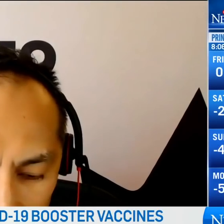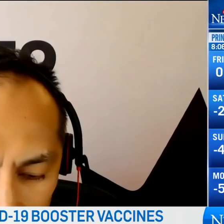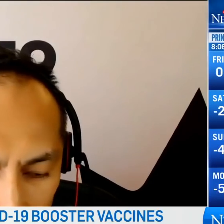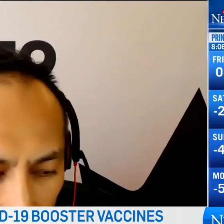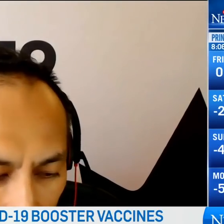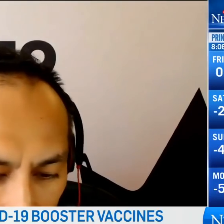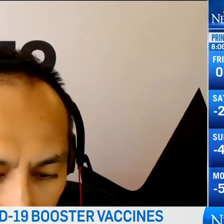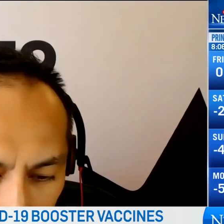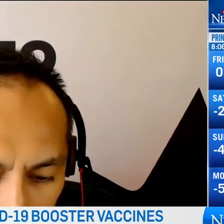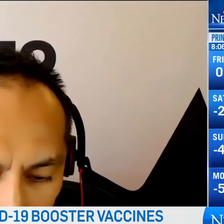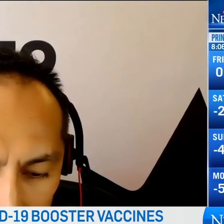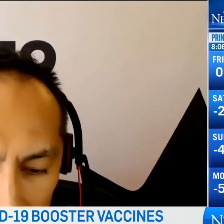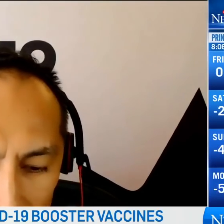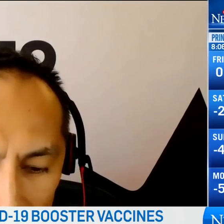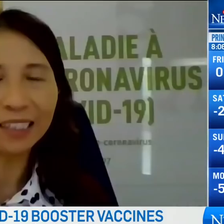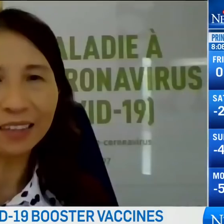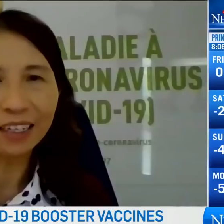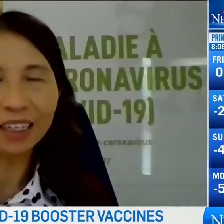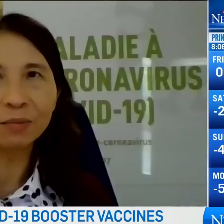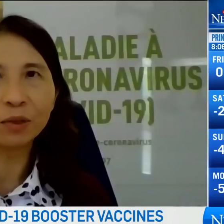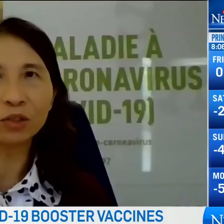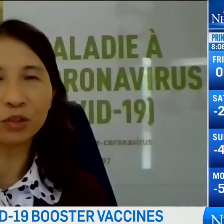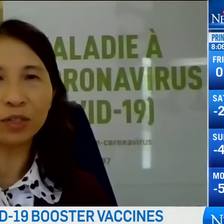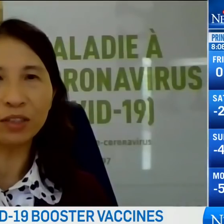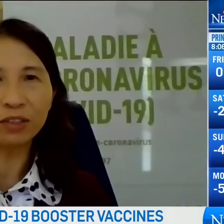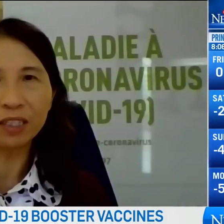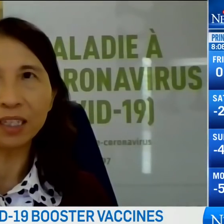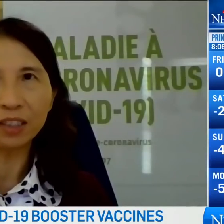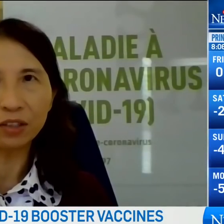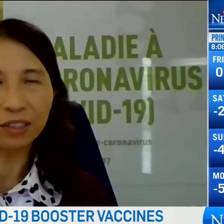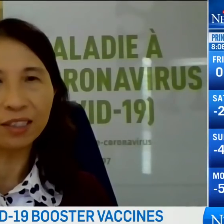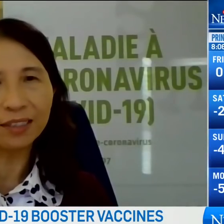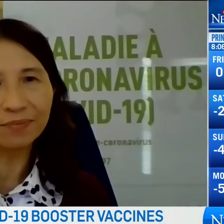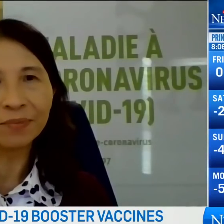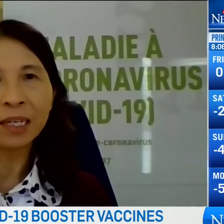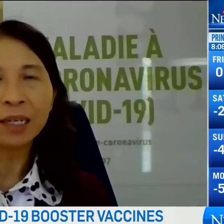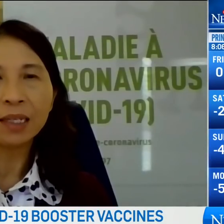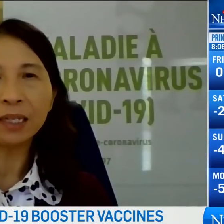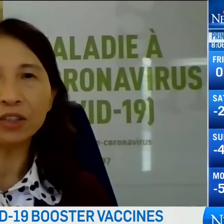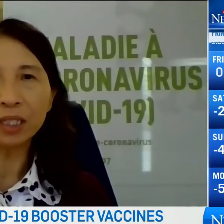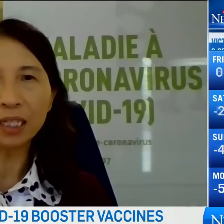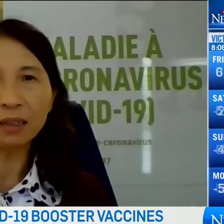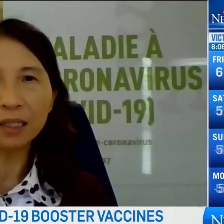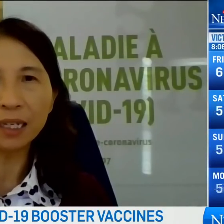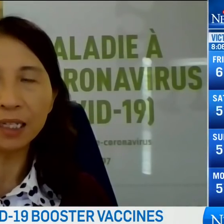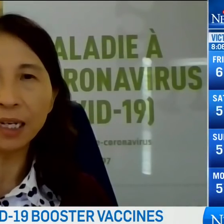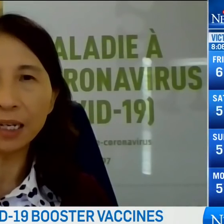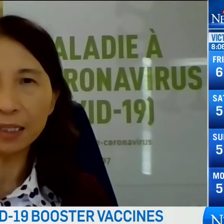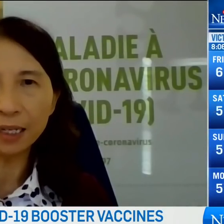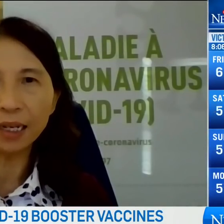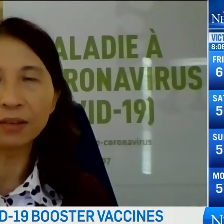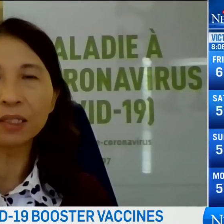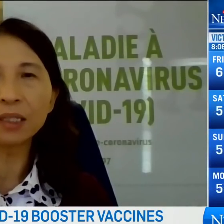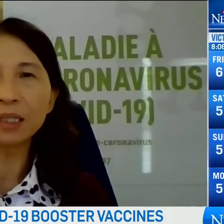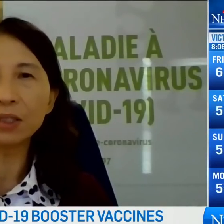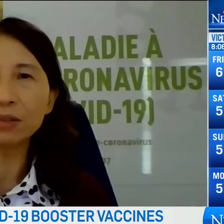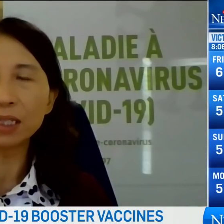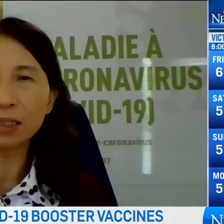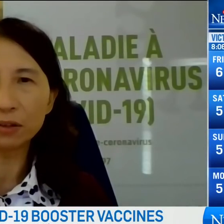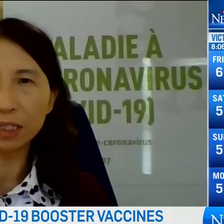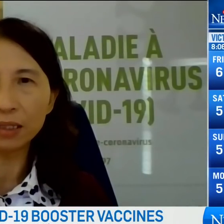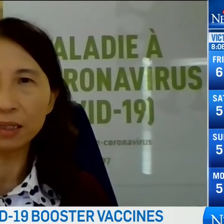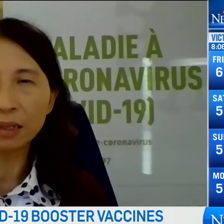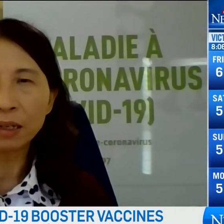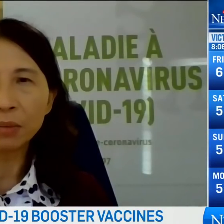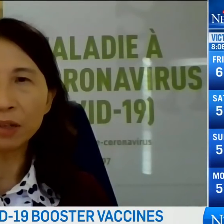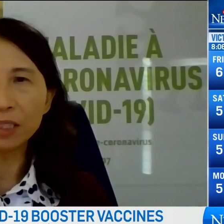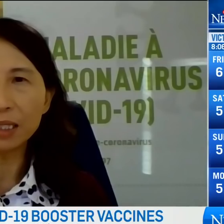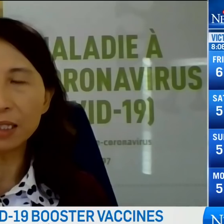THIS IS ALL GOING ON VIRTUALLY